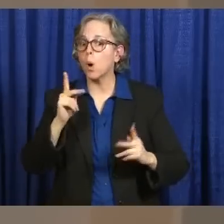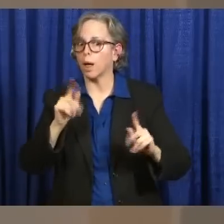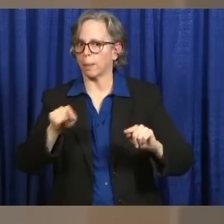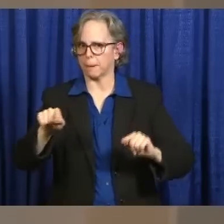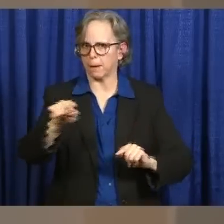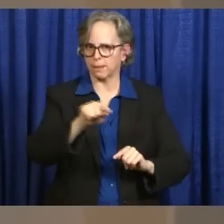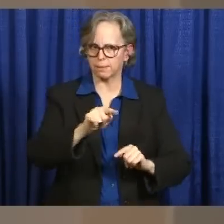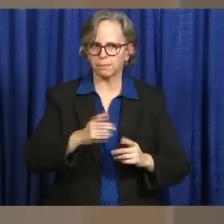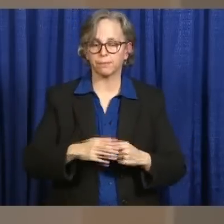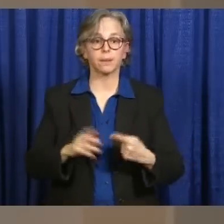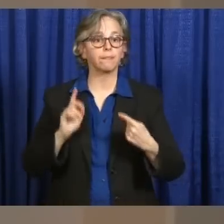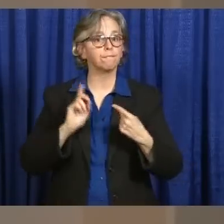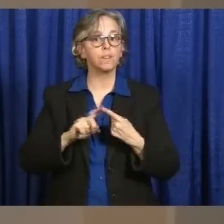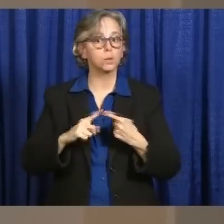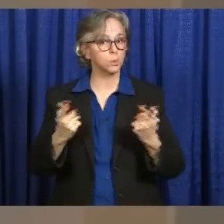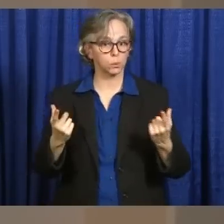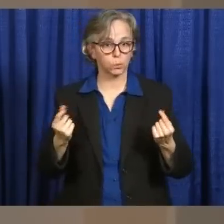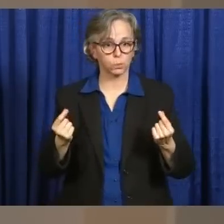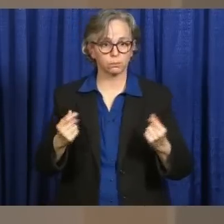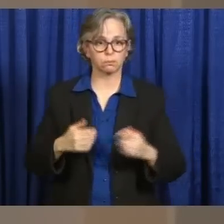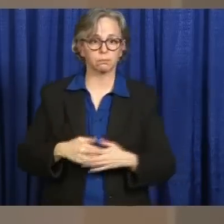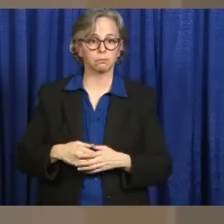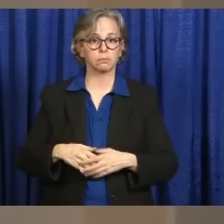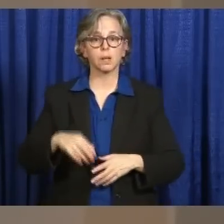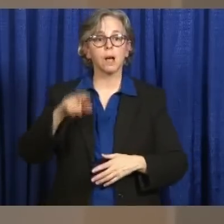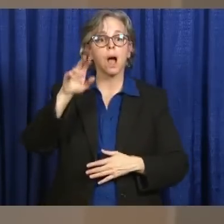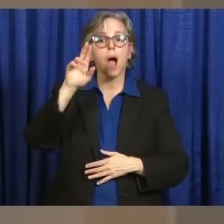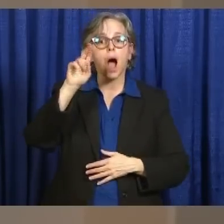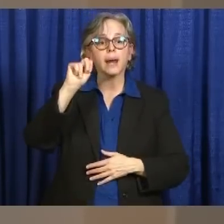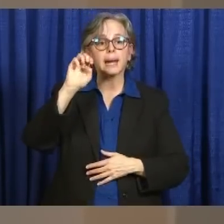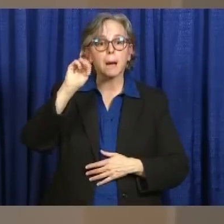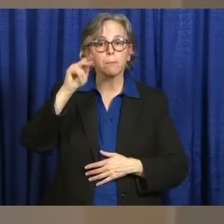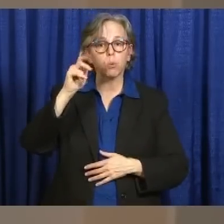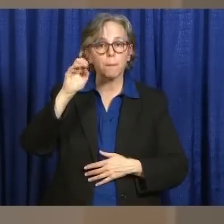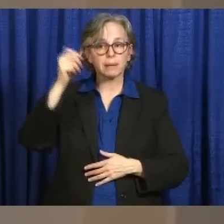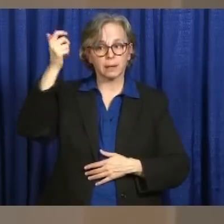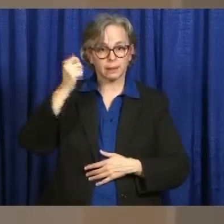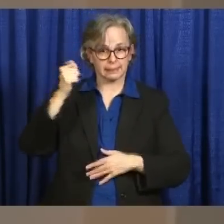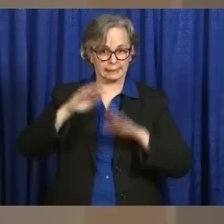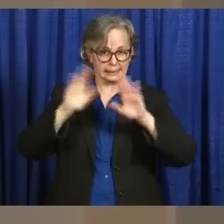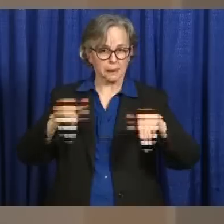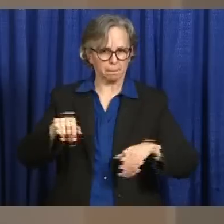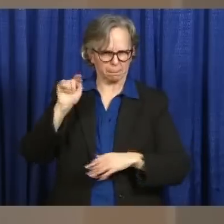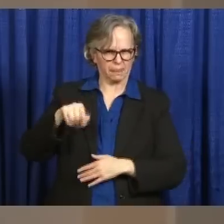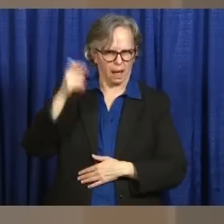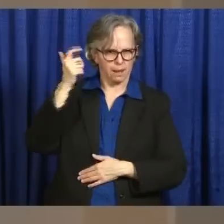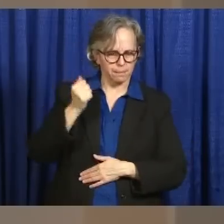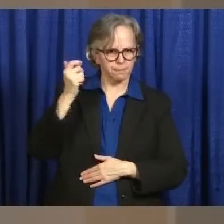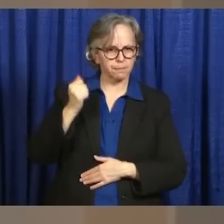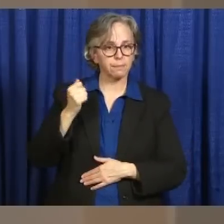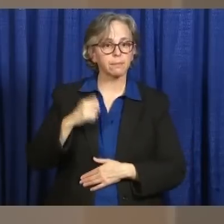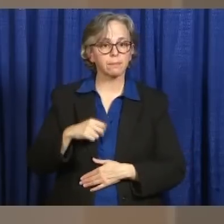HOPEFULLY GIVE SOME RELIEF TO PEOPLE WHO ARE IN NEED OF IT. FIRST OF ALL, LET ME ADDRESS